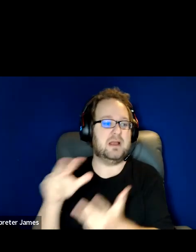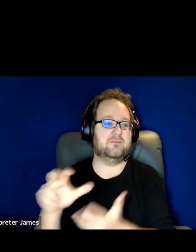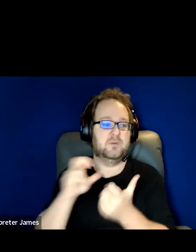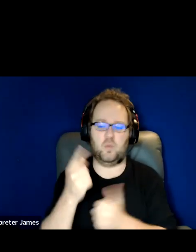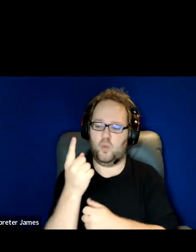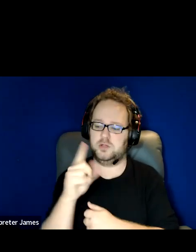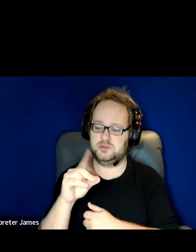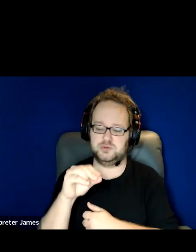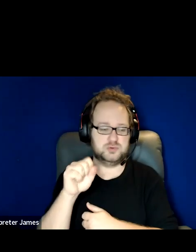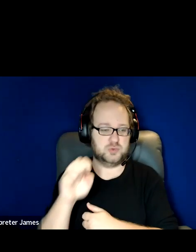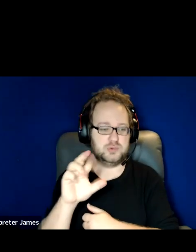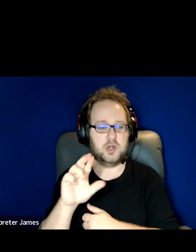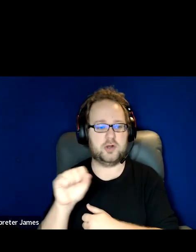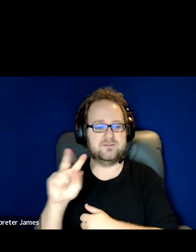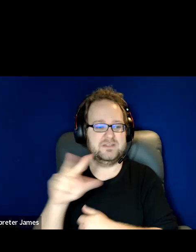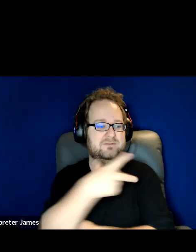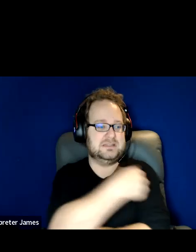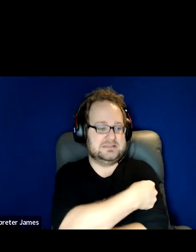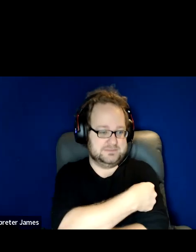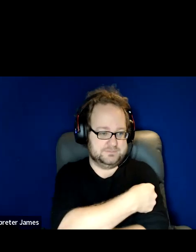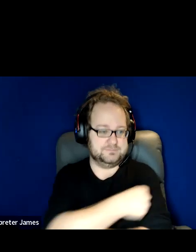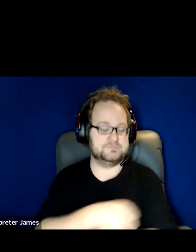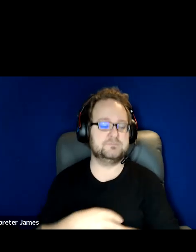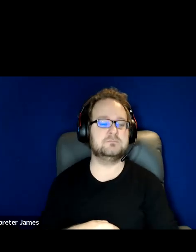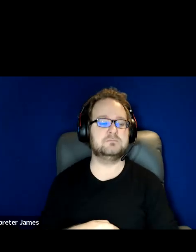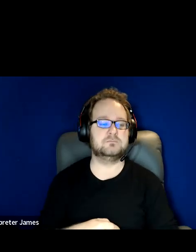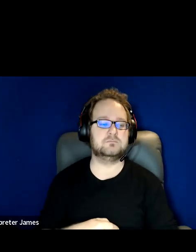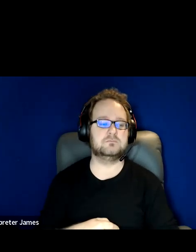used shared clinical decision-making. Older adults